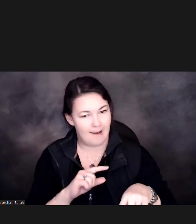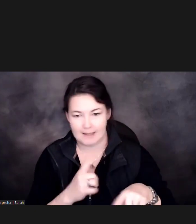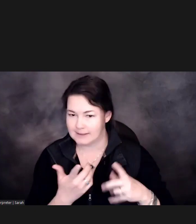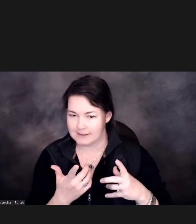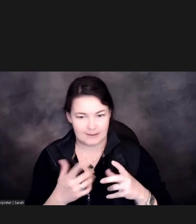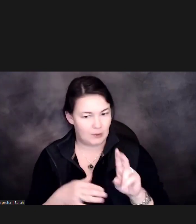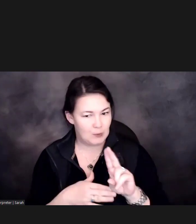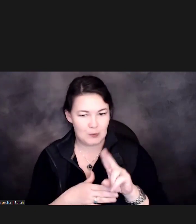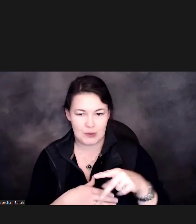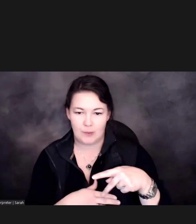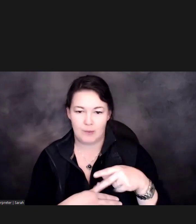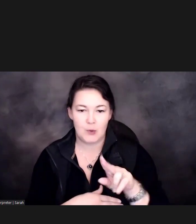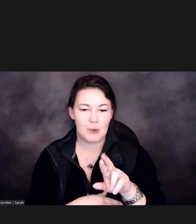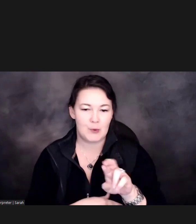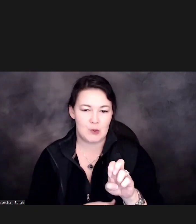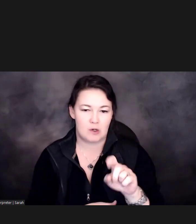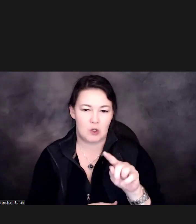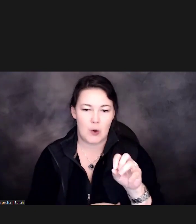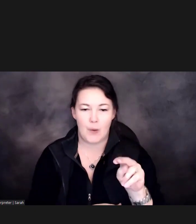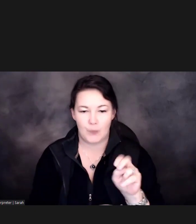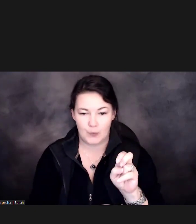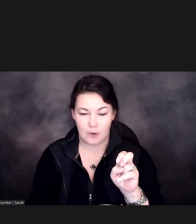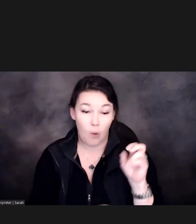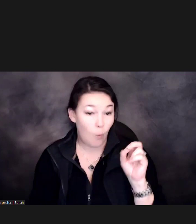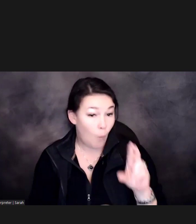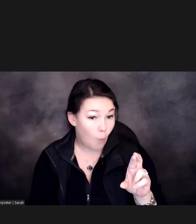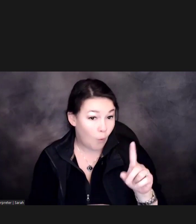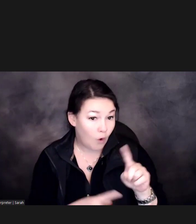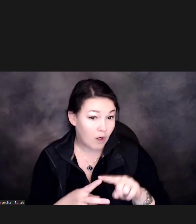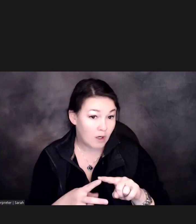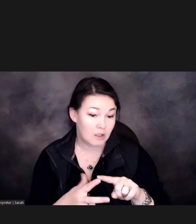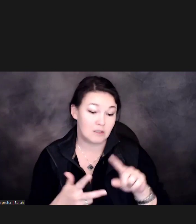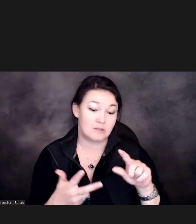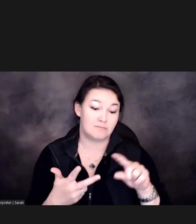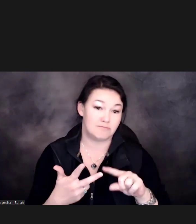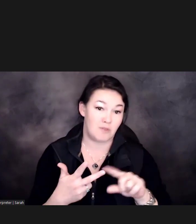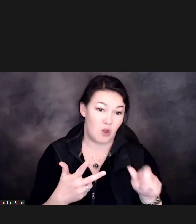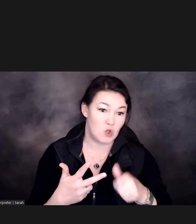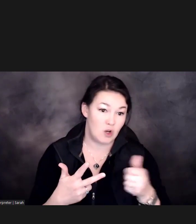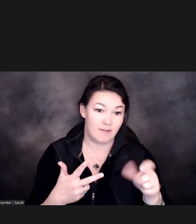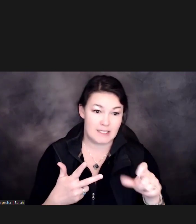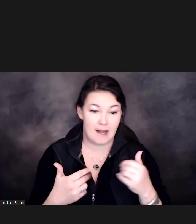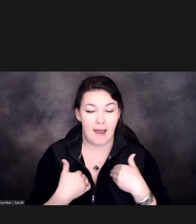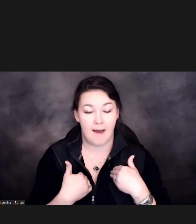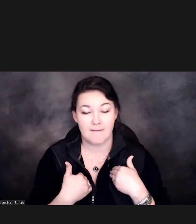can't be screened with pure tones, or, alternatively, you'll need to